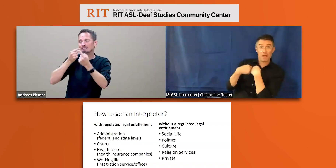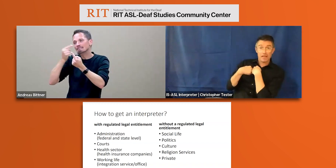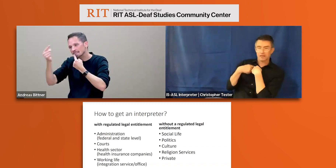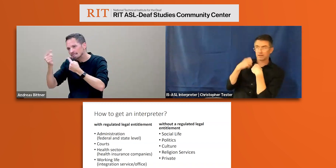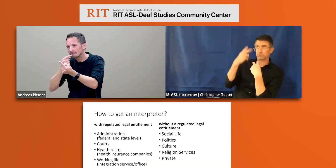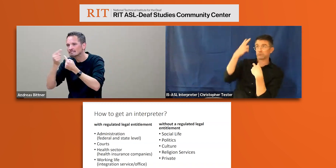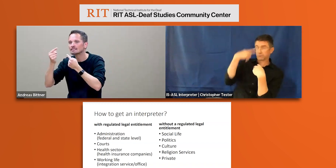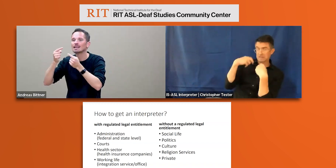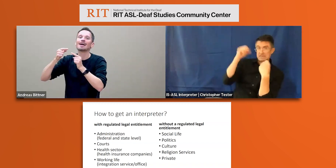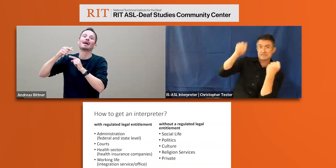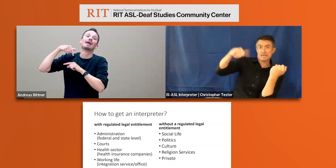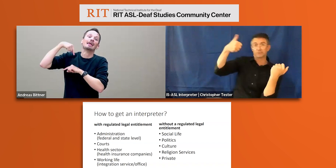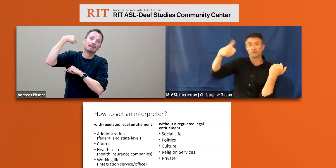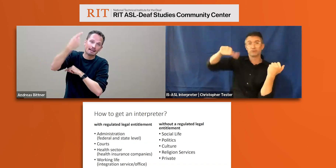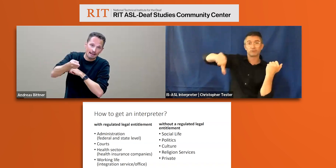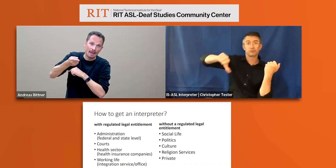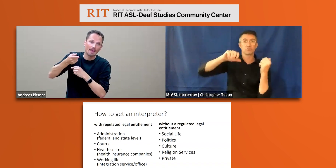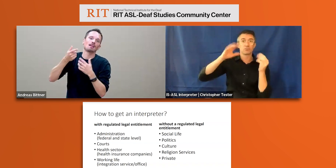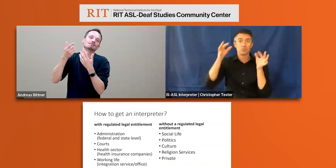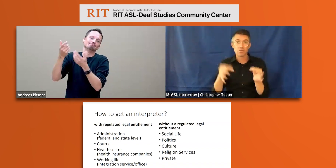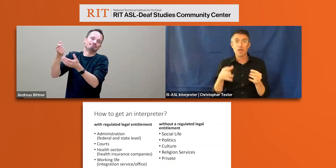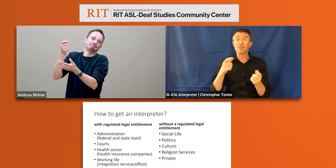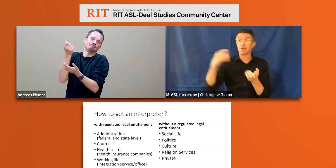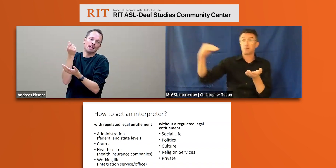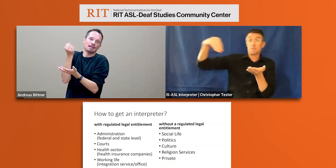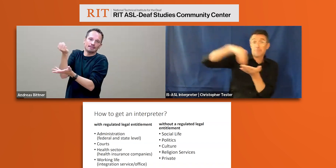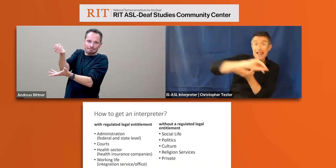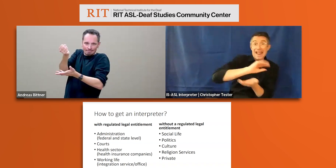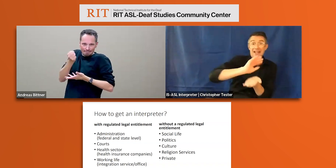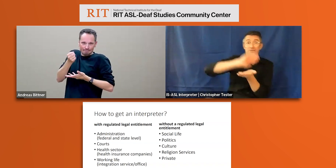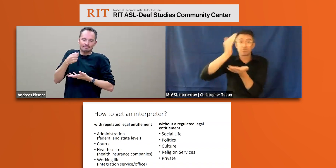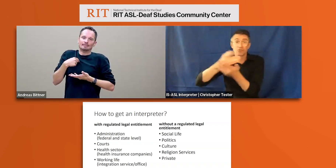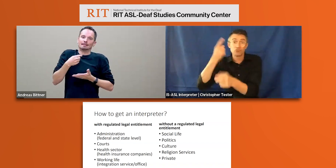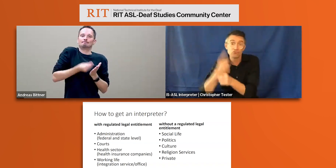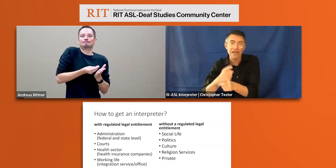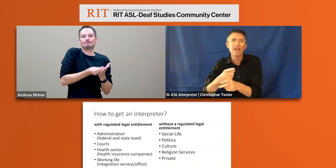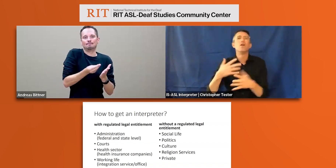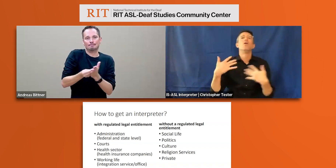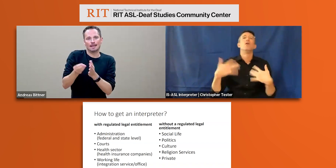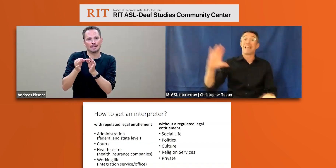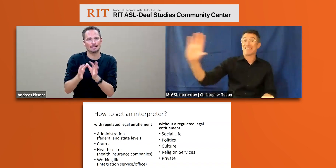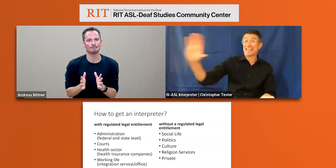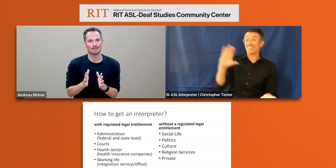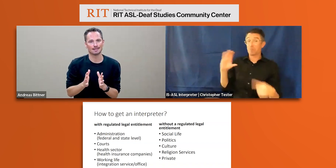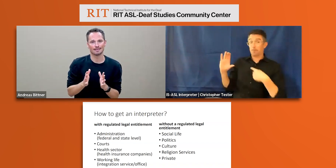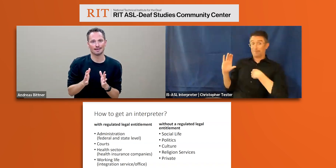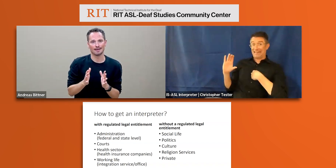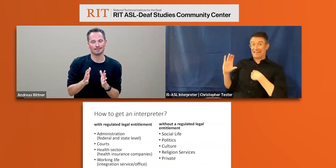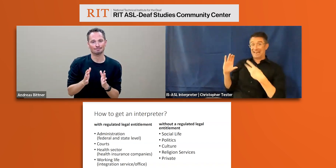of the interpreter request. And they also evaluate me to determine whether